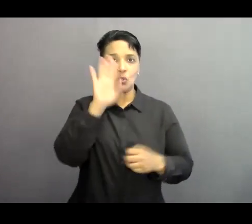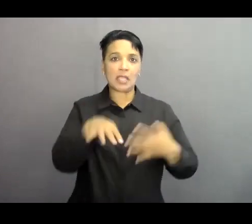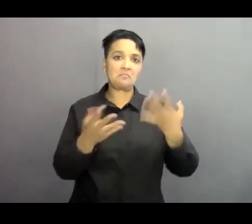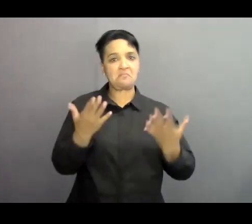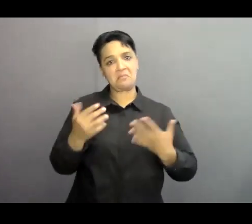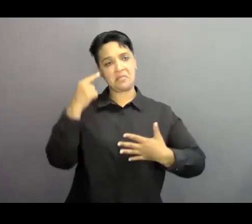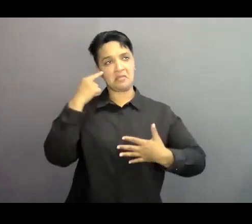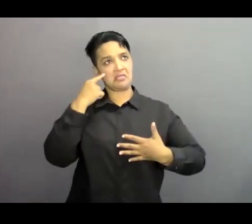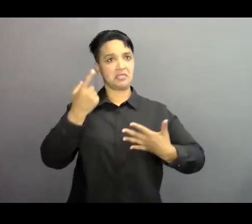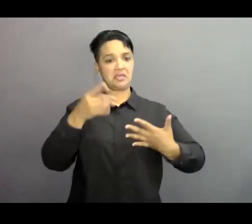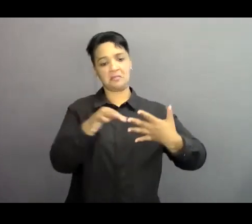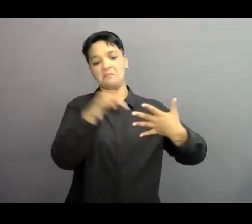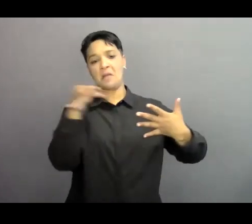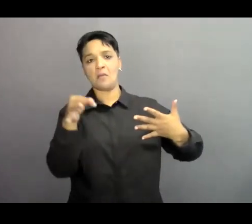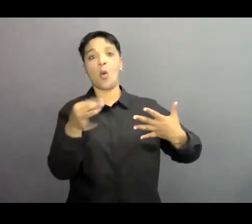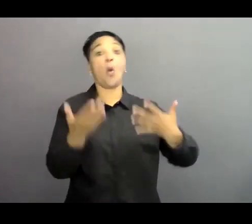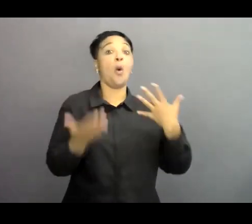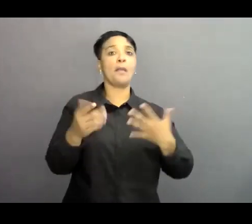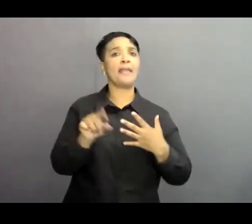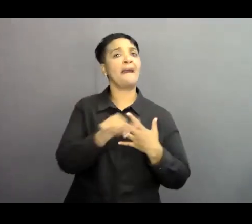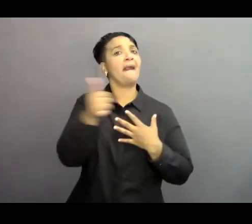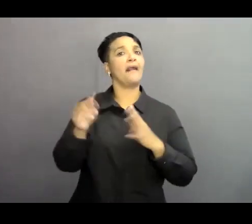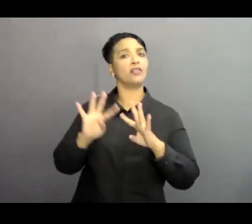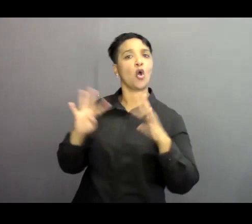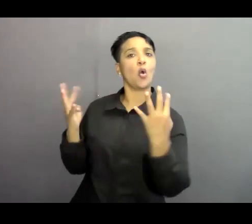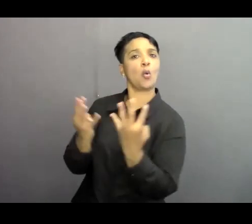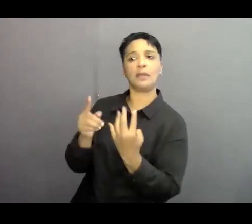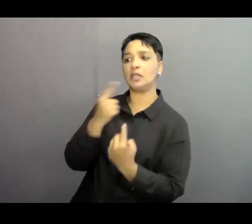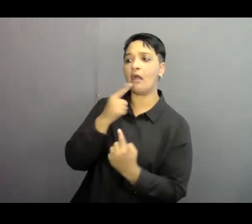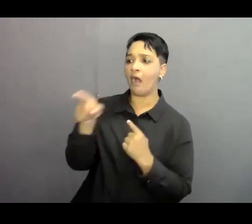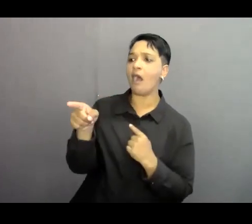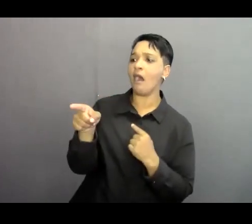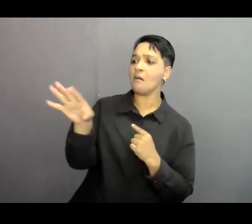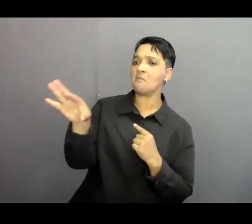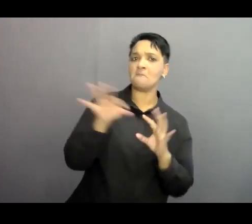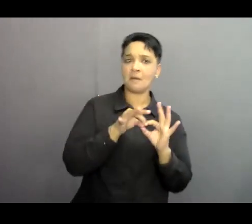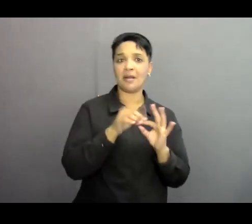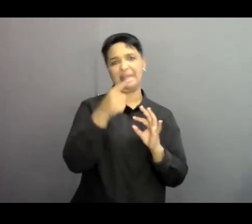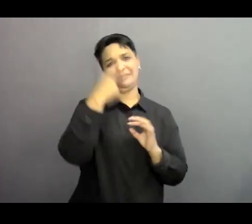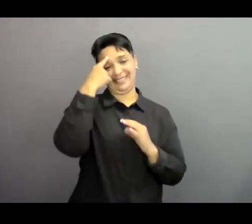other committees as well, as I mentioned, but really it would be sufficient to stick with for